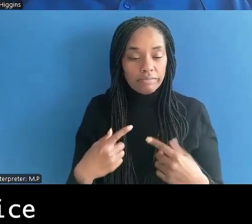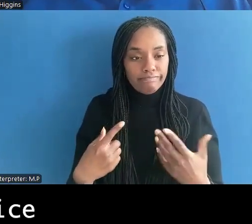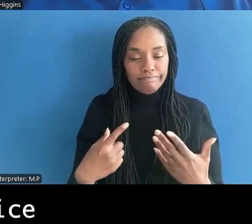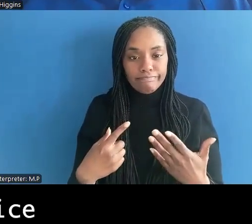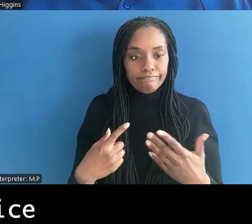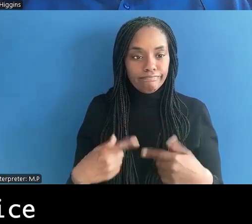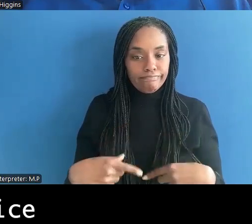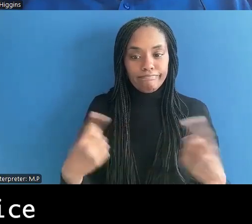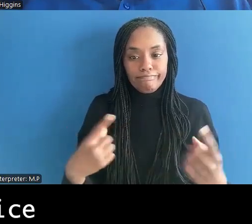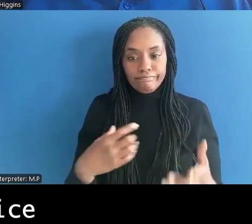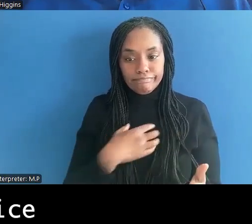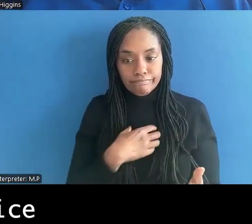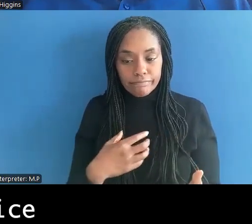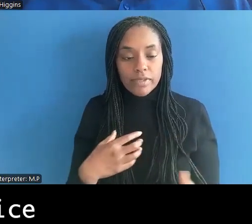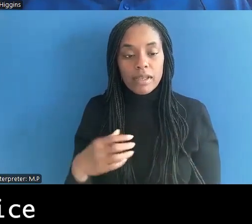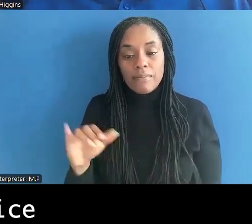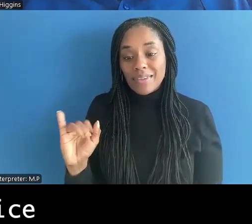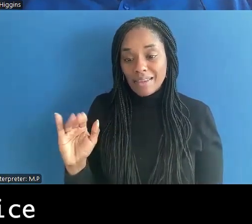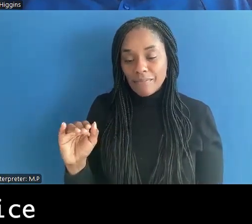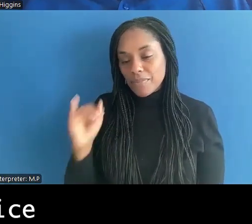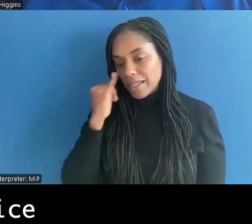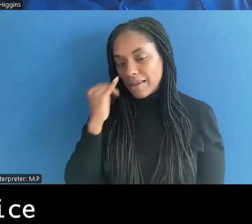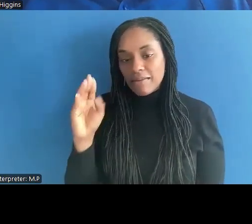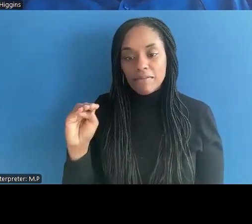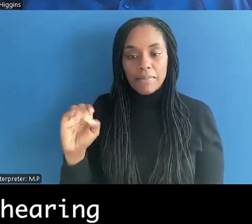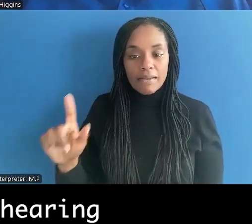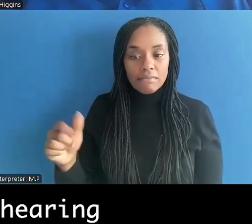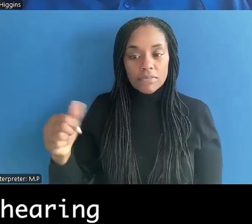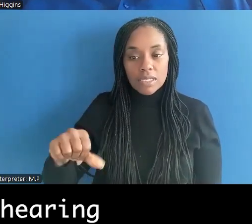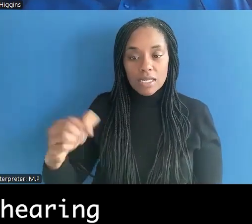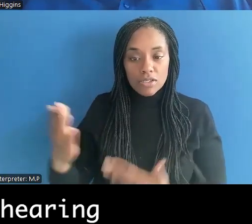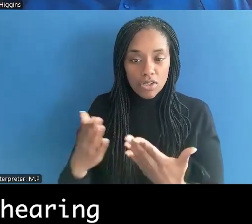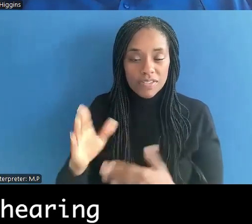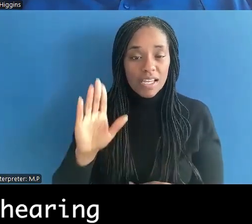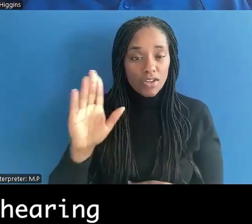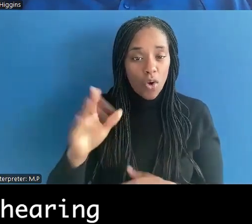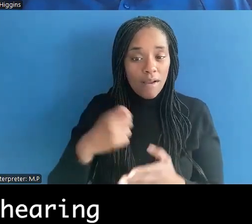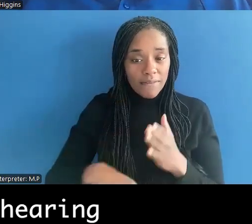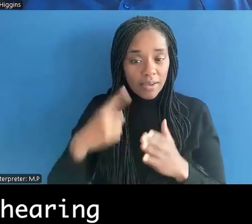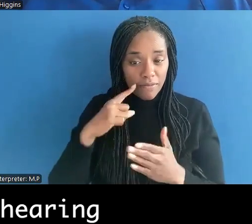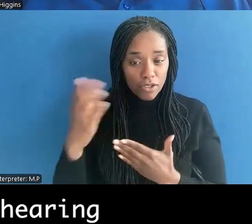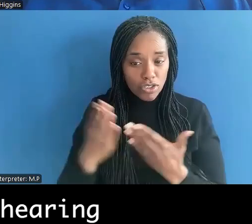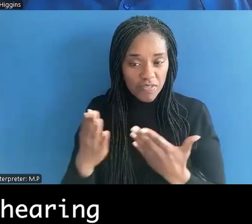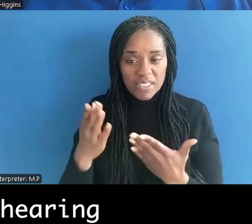if Medi-Cal denies the service and you're a Fee for Service Medi-Cal, you could just file for a state hearing and go directly to a state hearing.